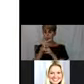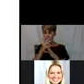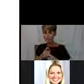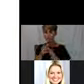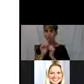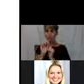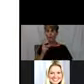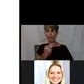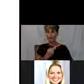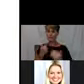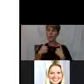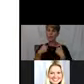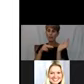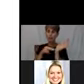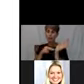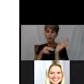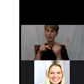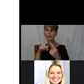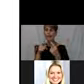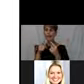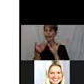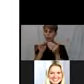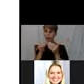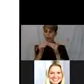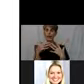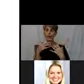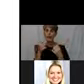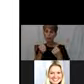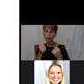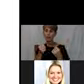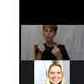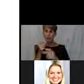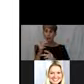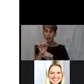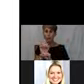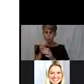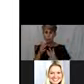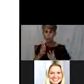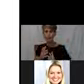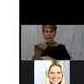We also have a nurse and then a community health worker. This is a little bit different of a role